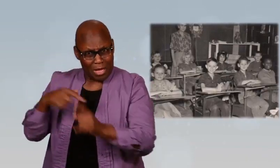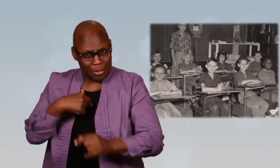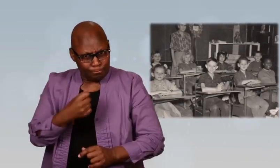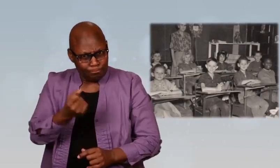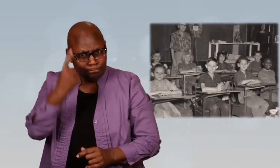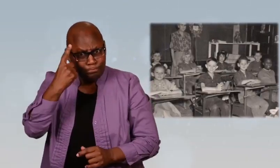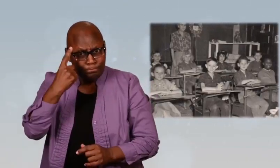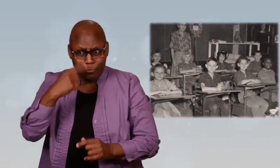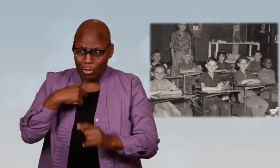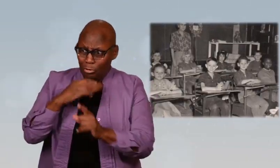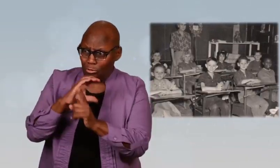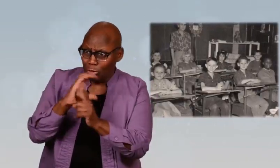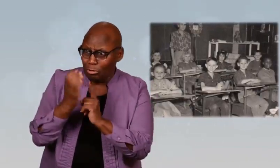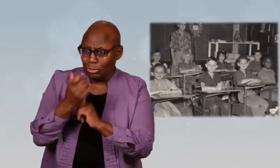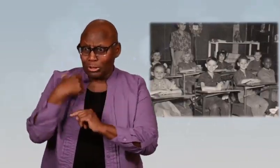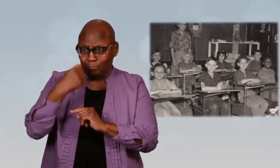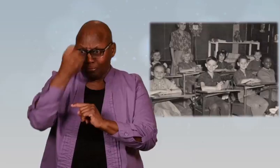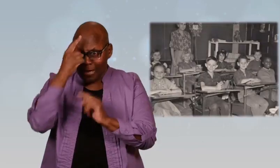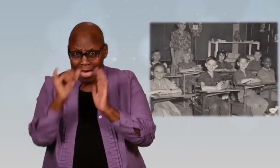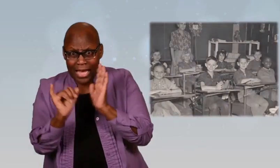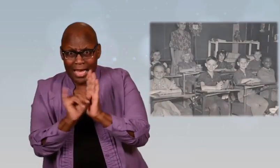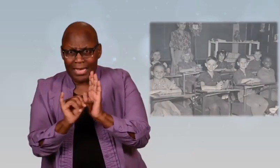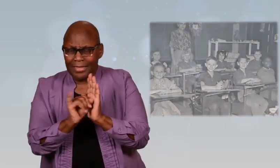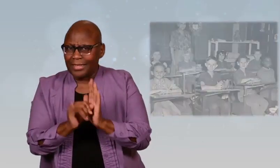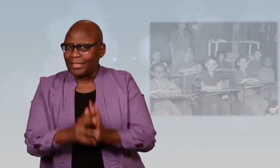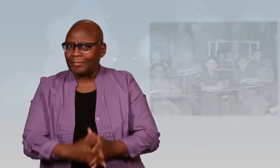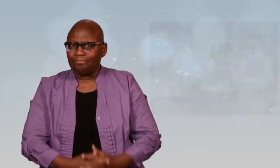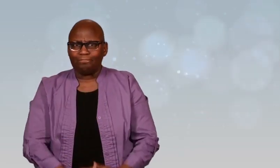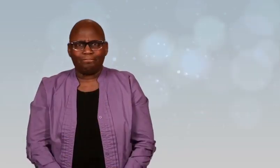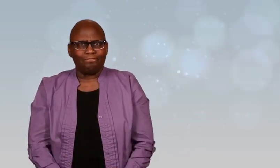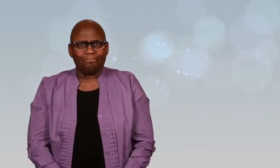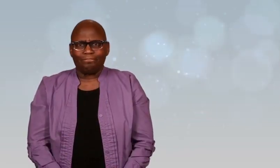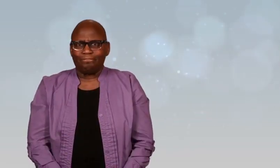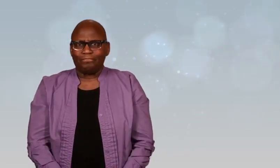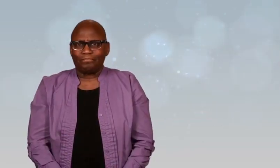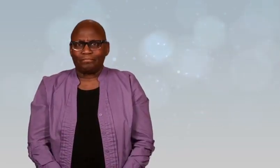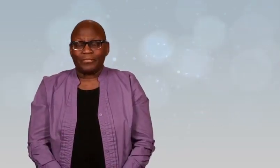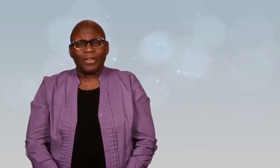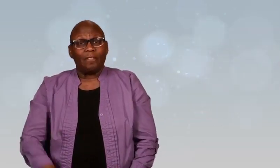but we didn’t talk about what being black meant.